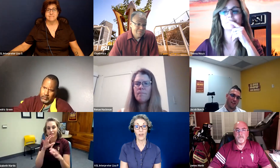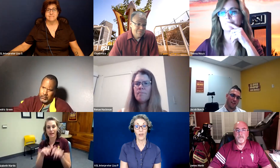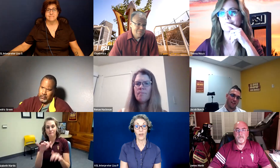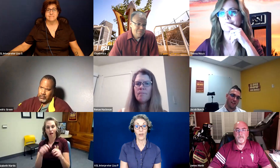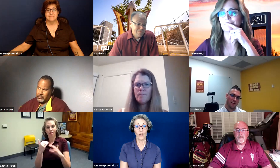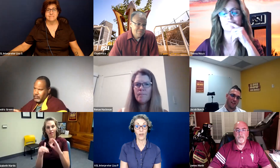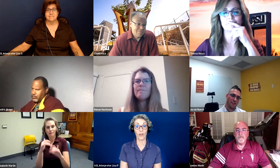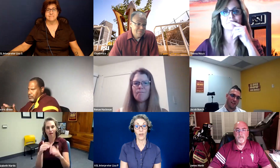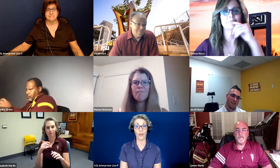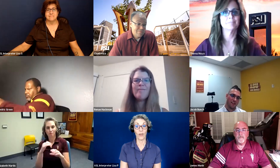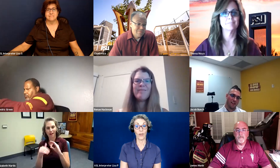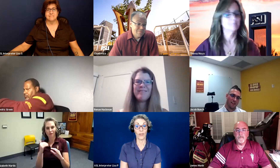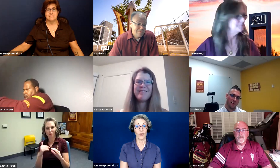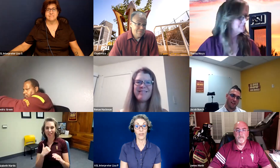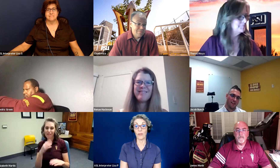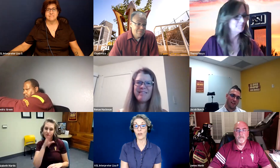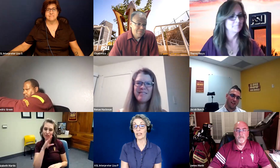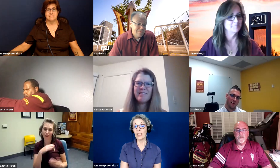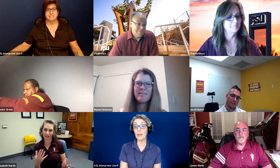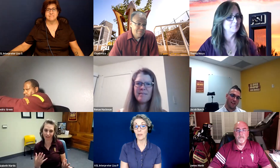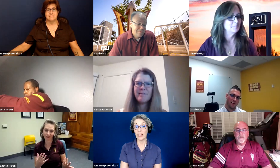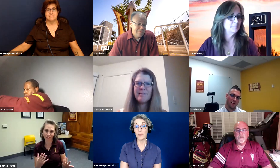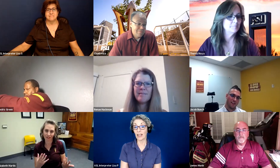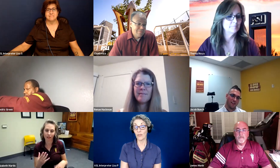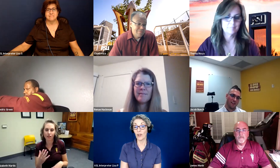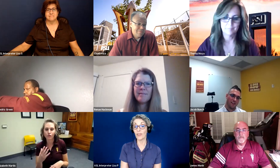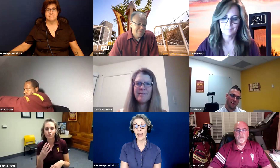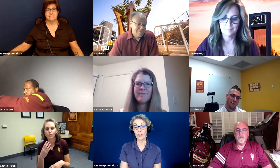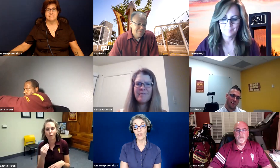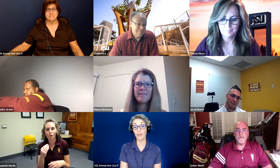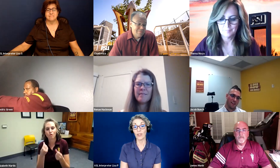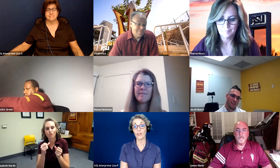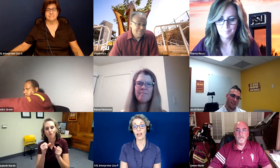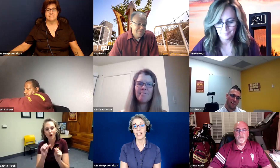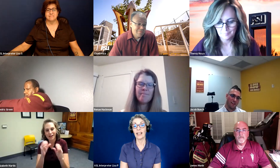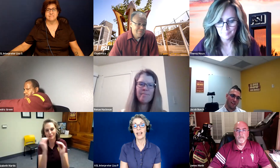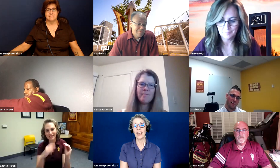or they would email me back and forth. And that was very frustrating.